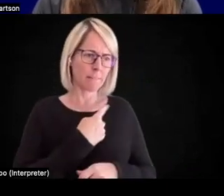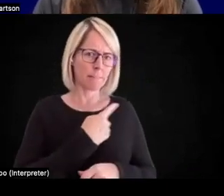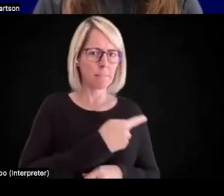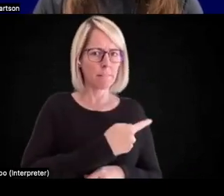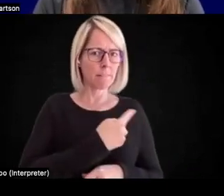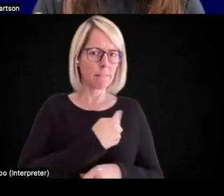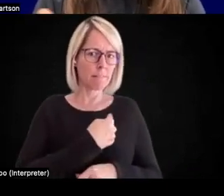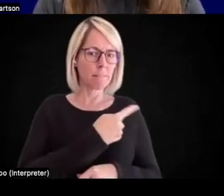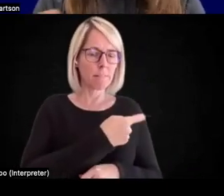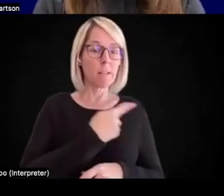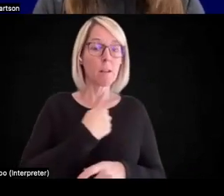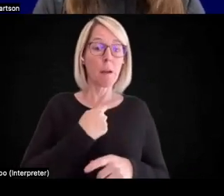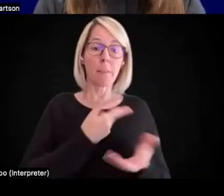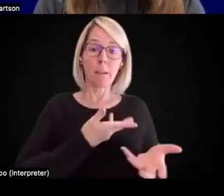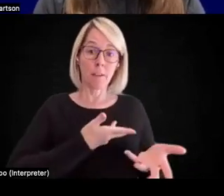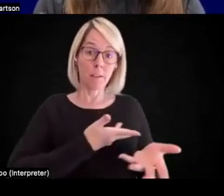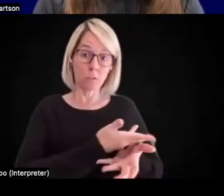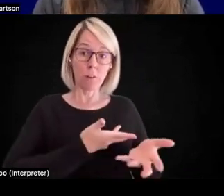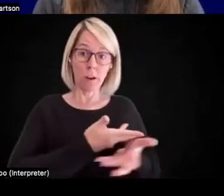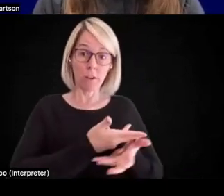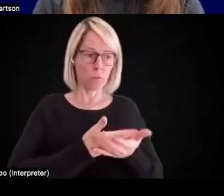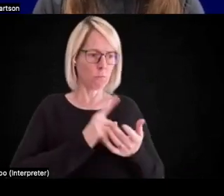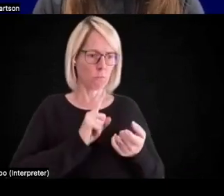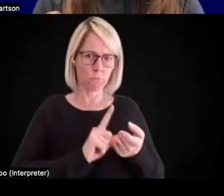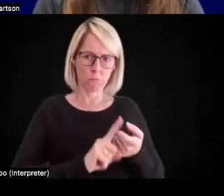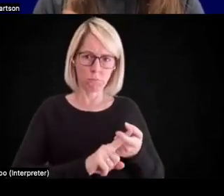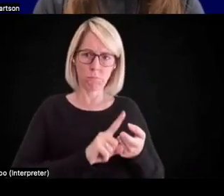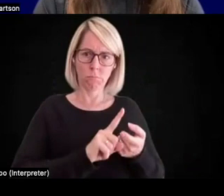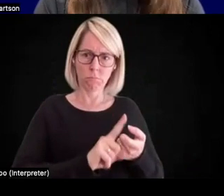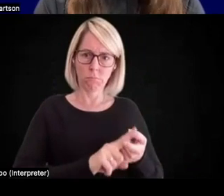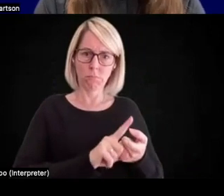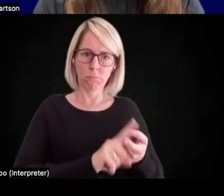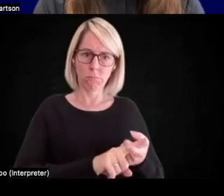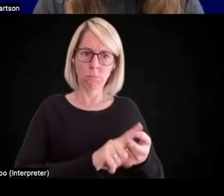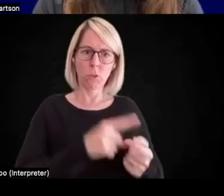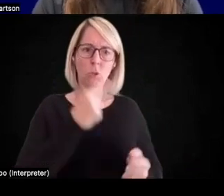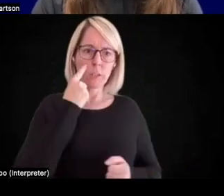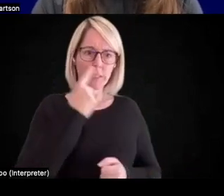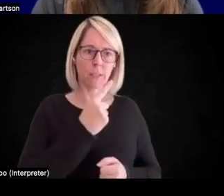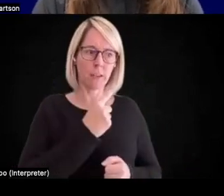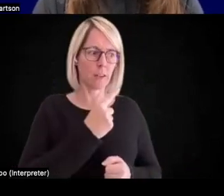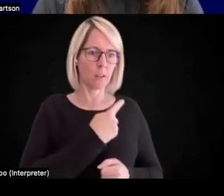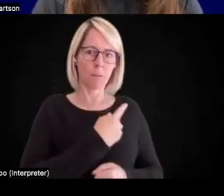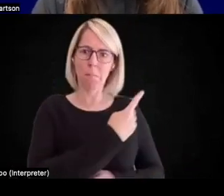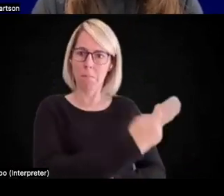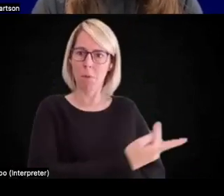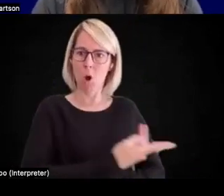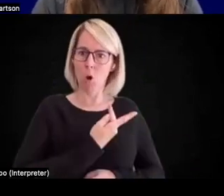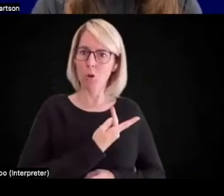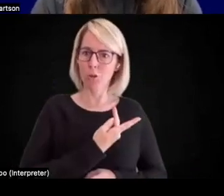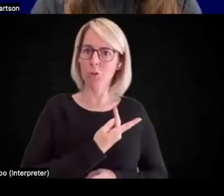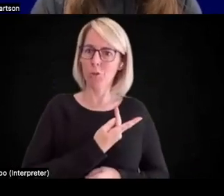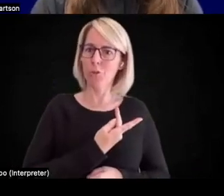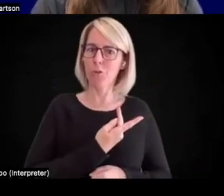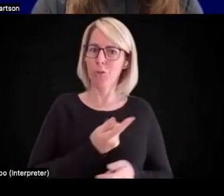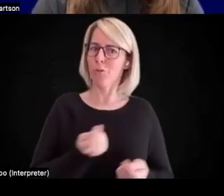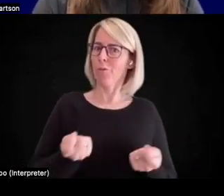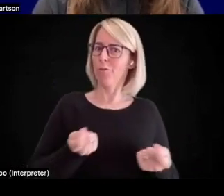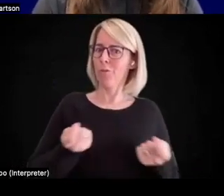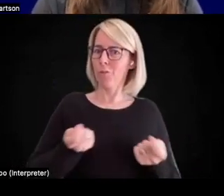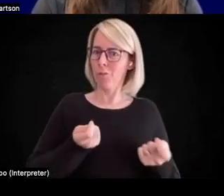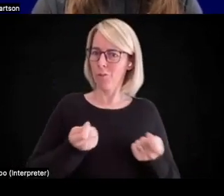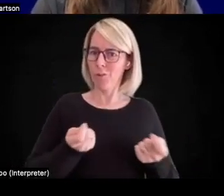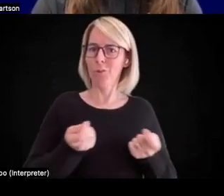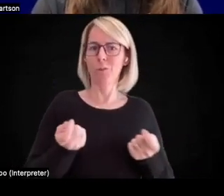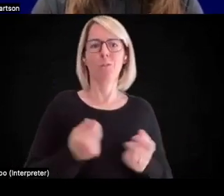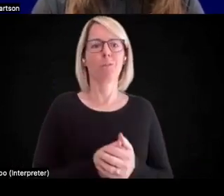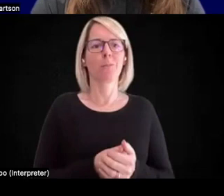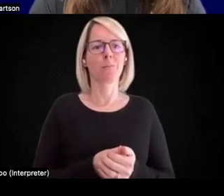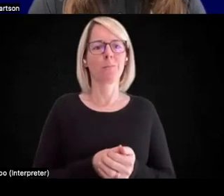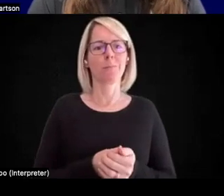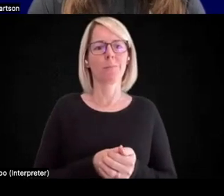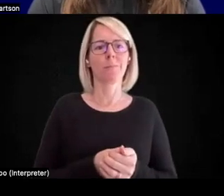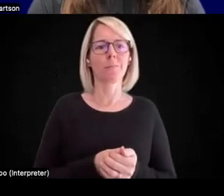evolves, there's definitely a kind of a mutual contribution to the tempo of our interaction.